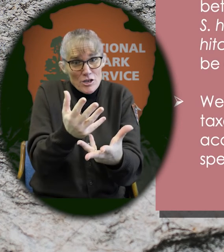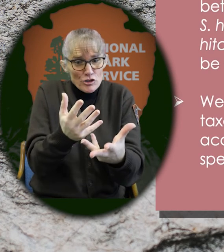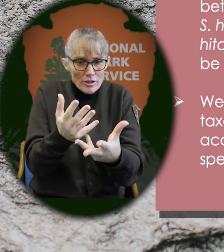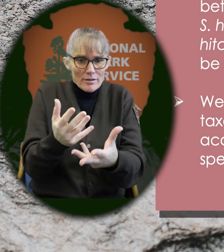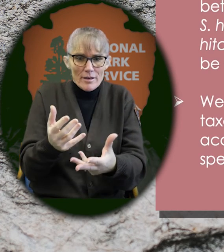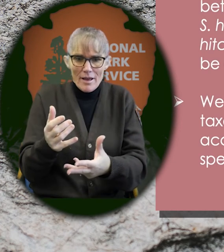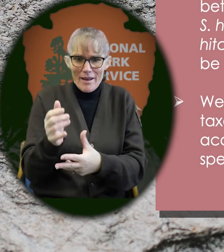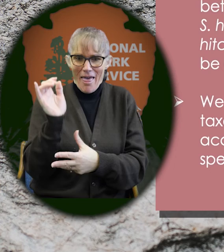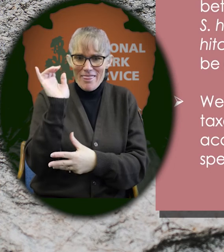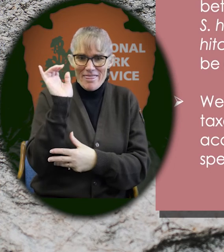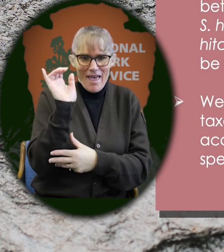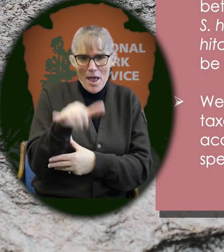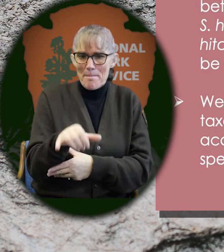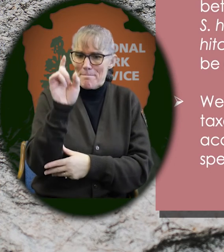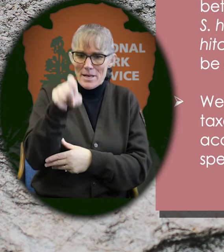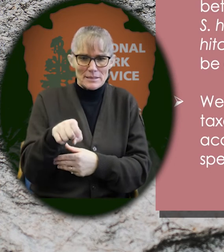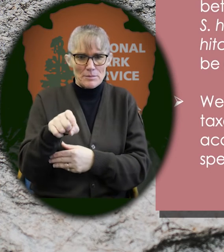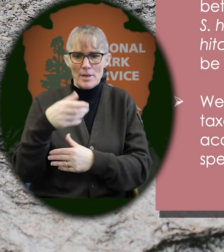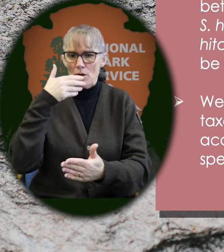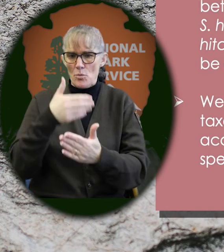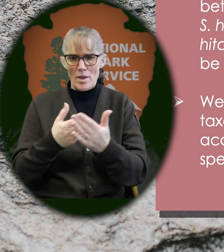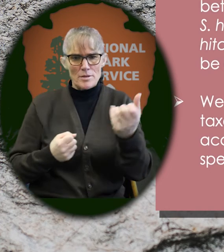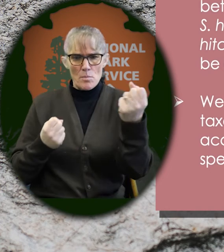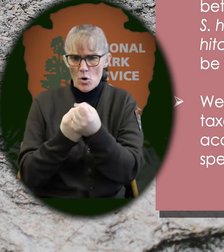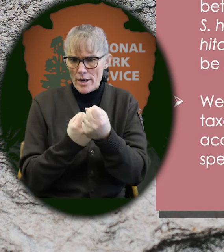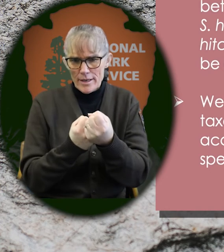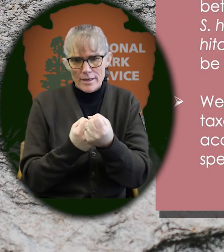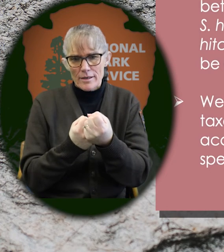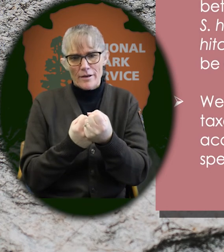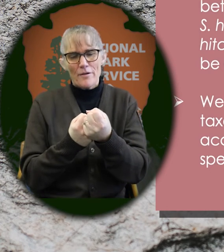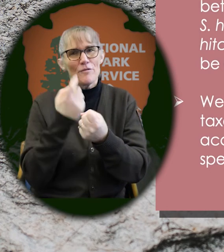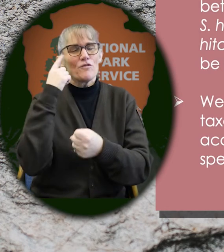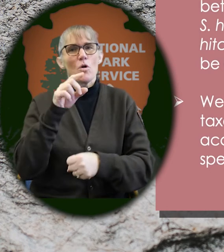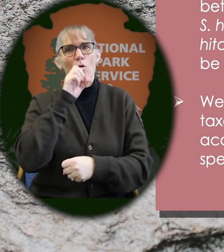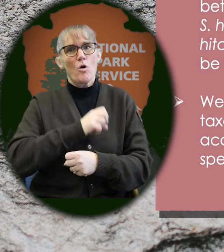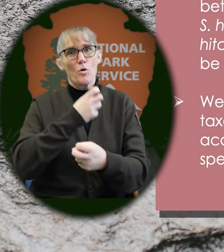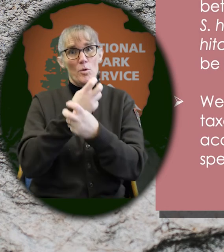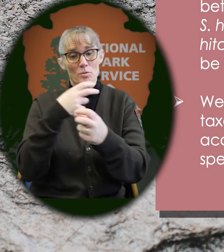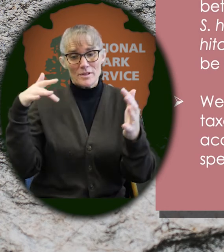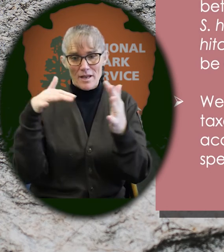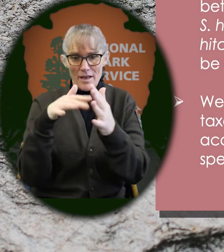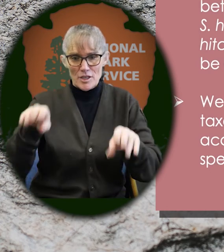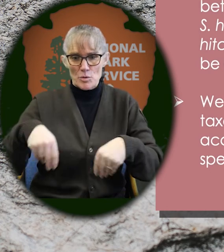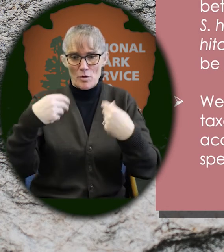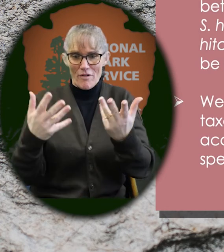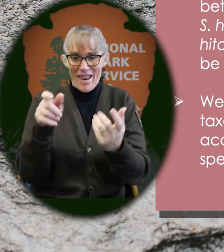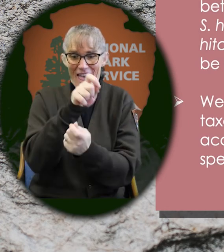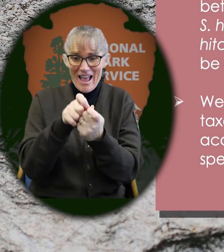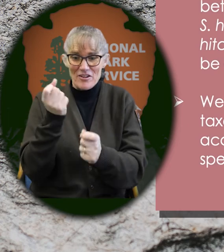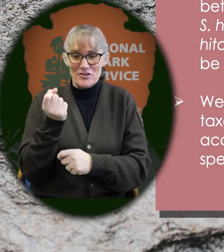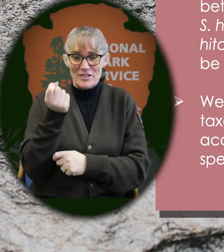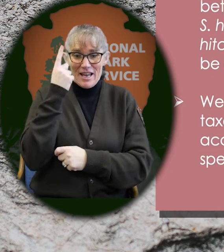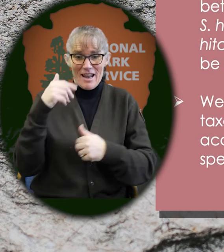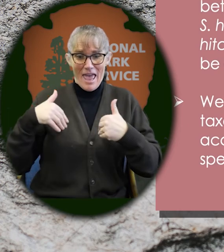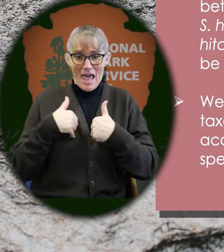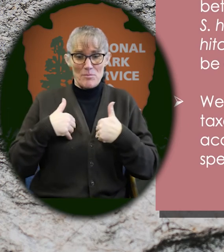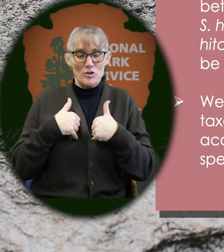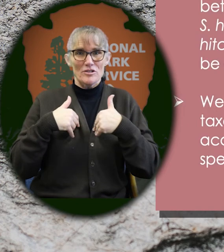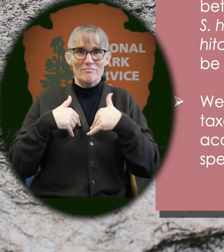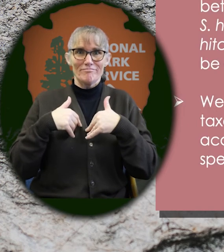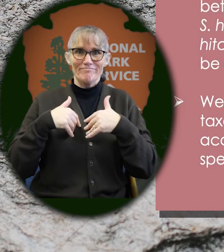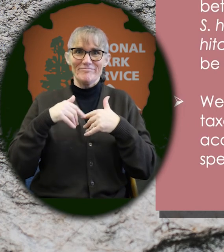and we need to have well supported taxonomy to give us an accurate indication of what species diversity was um in the past.